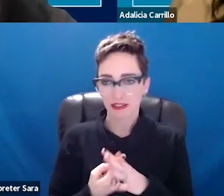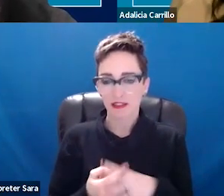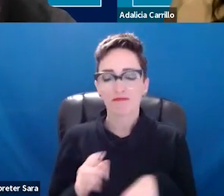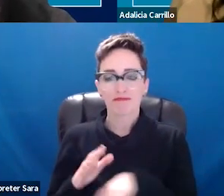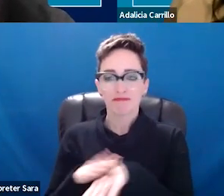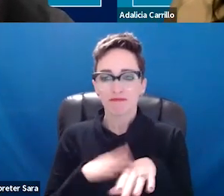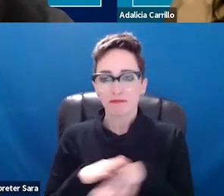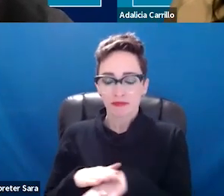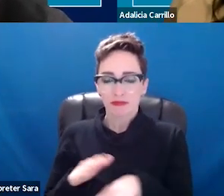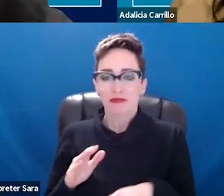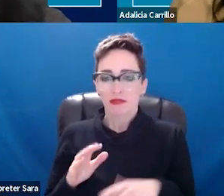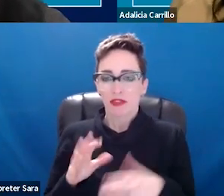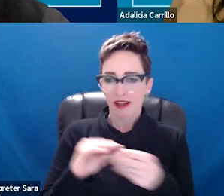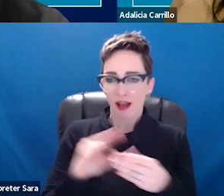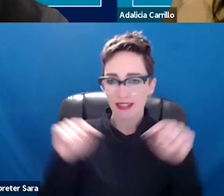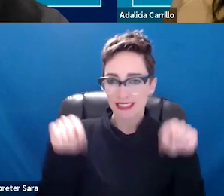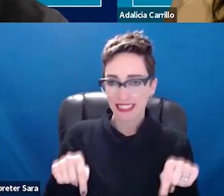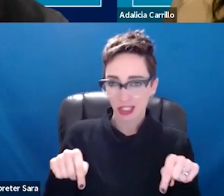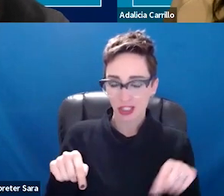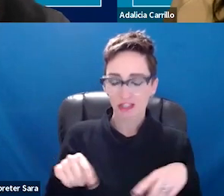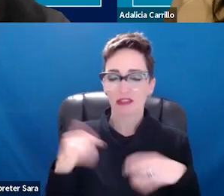in written conference materials applications